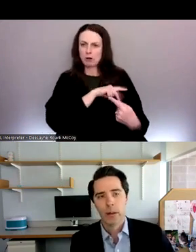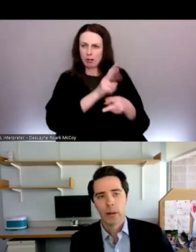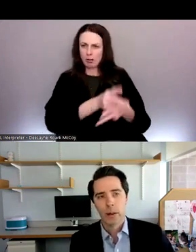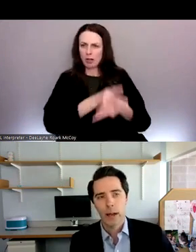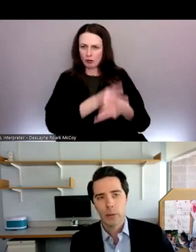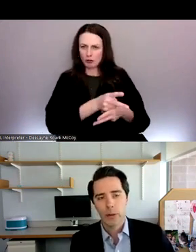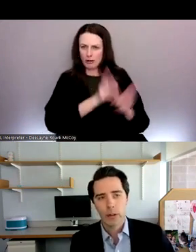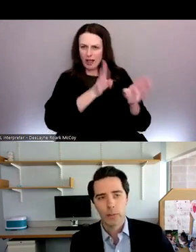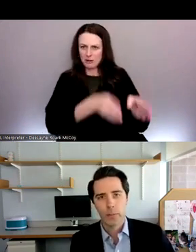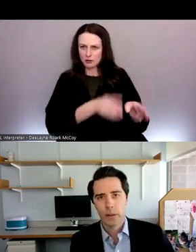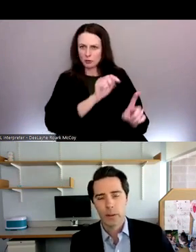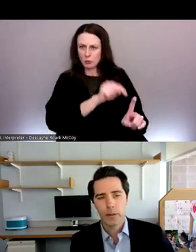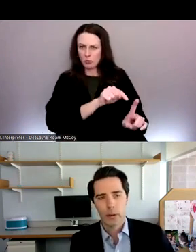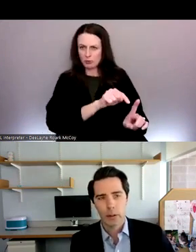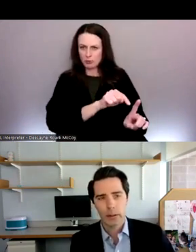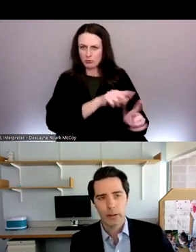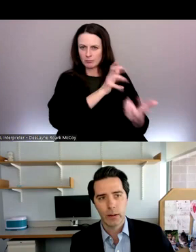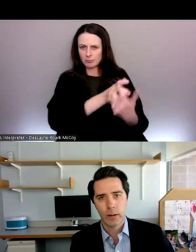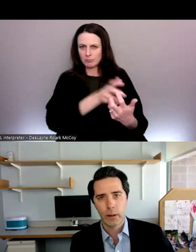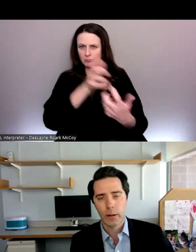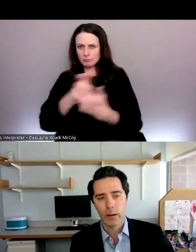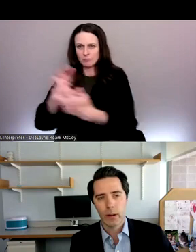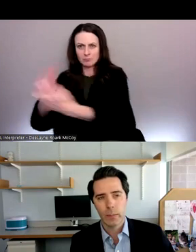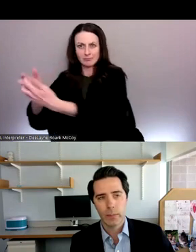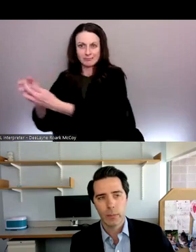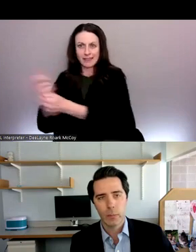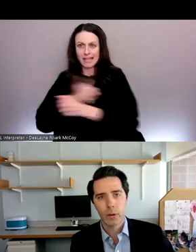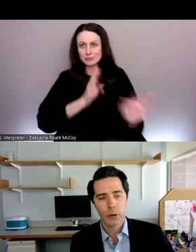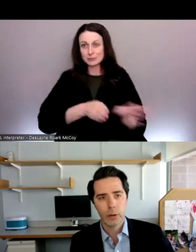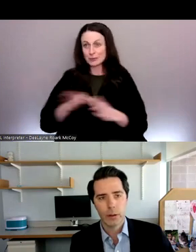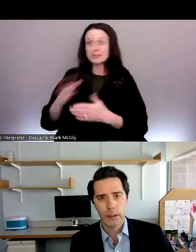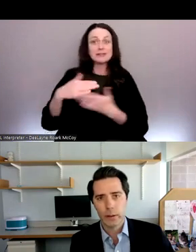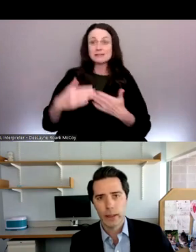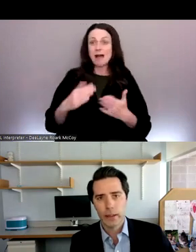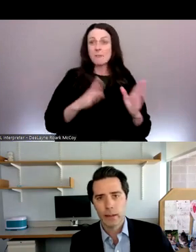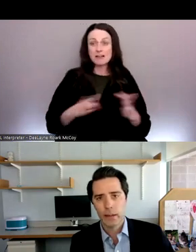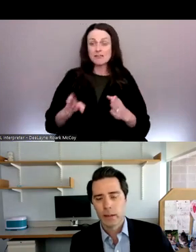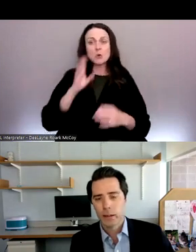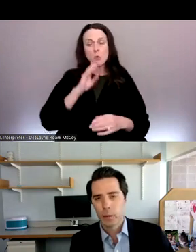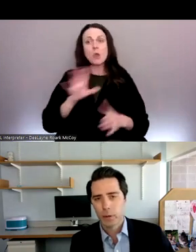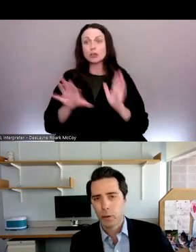as we know some some individuals are are